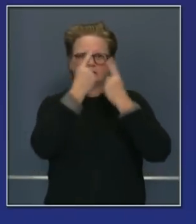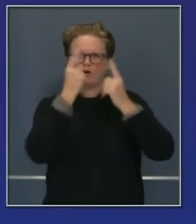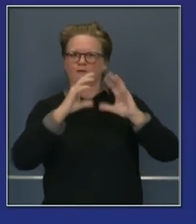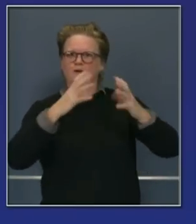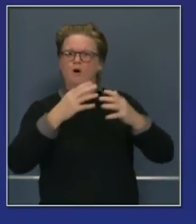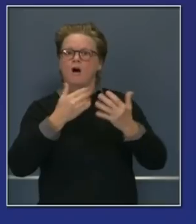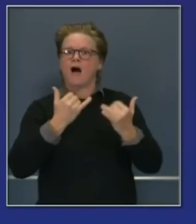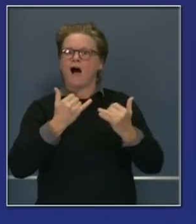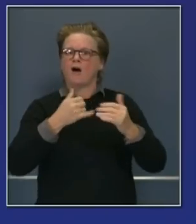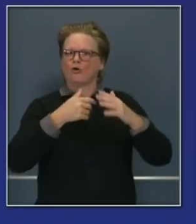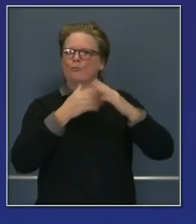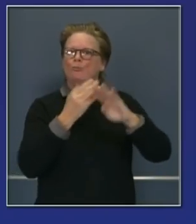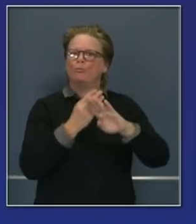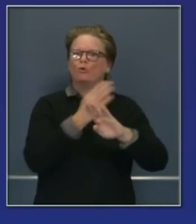PRE-EXISTING ADDITION OF COVID-